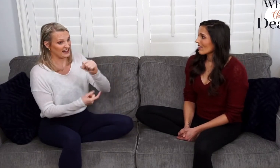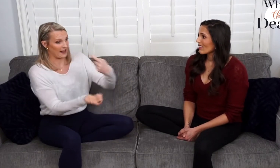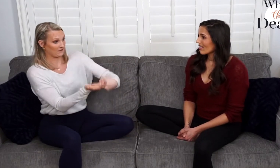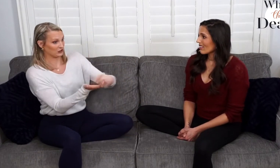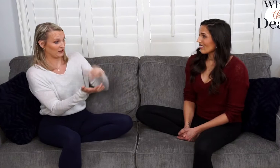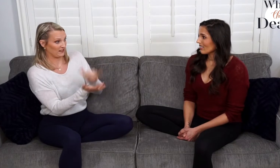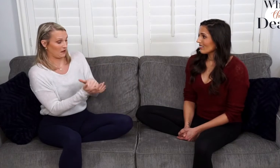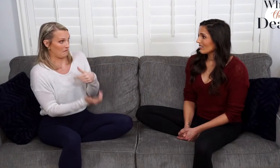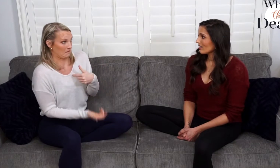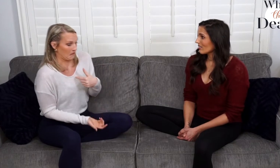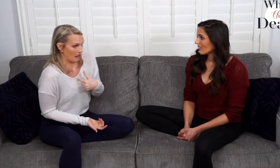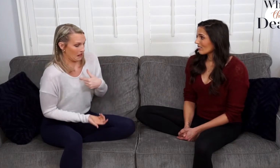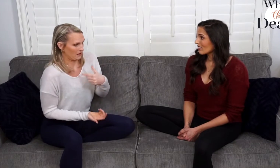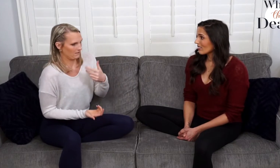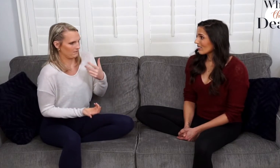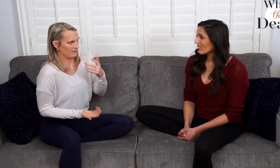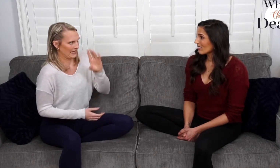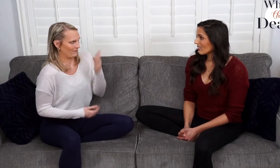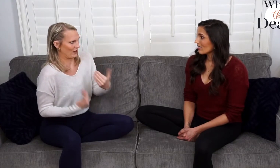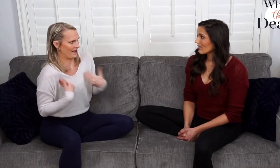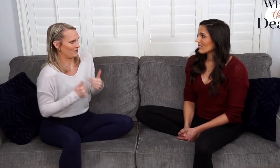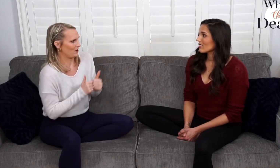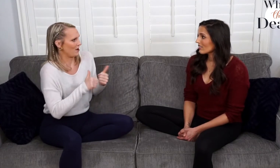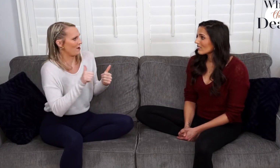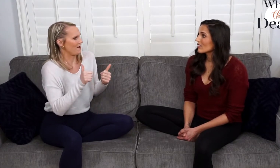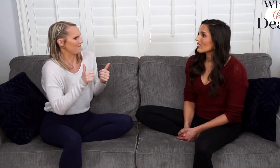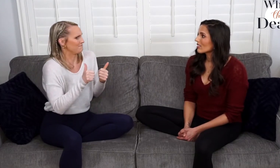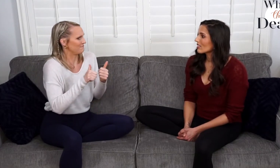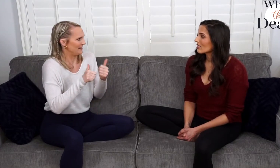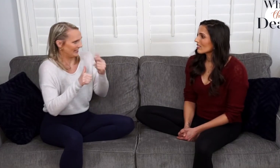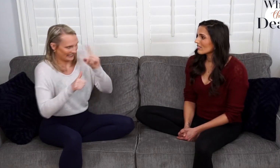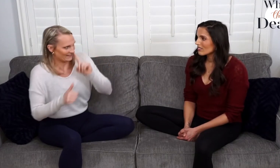the conversation that I never had with the Deaf